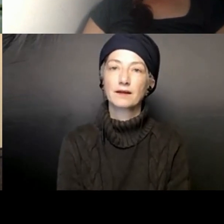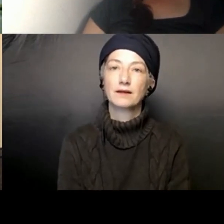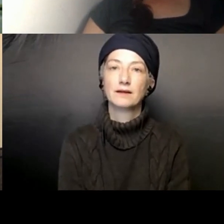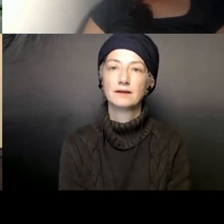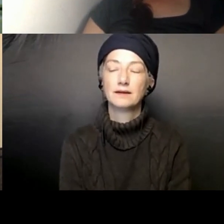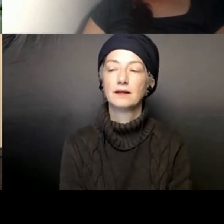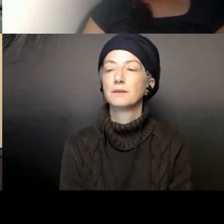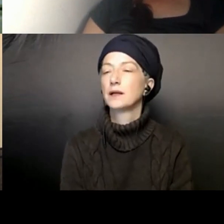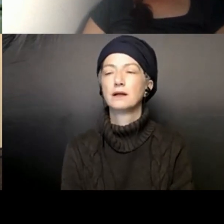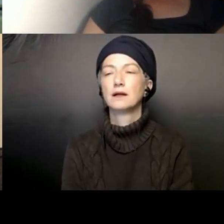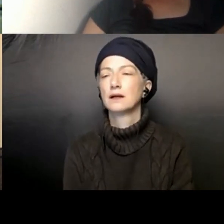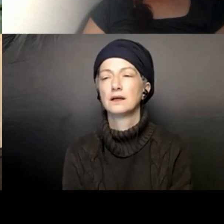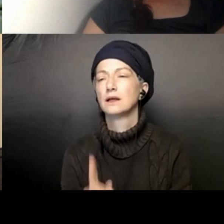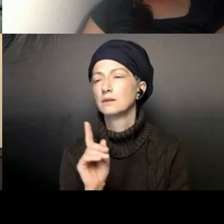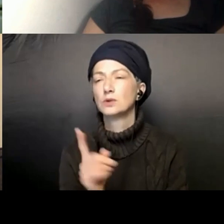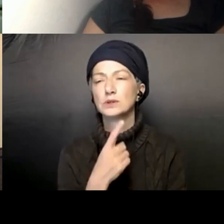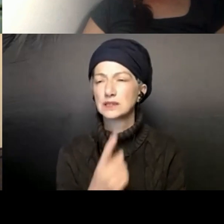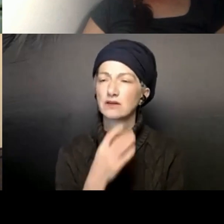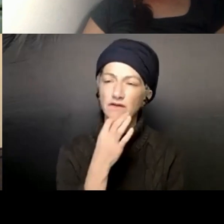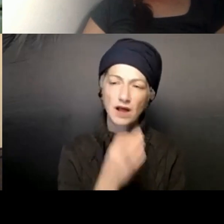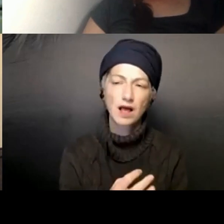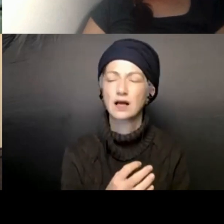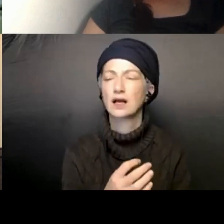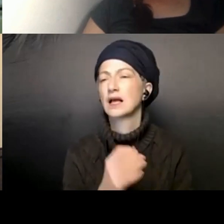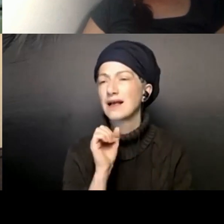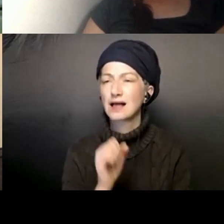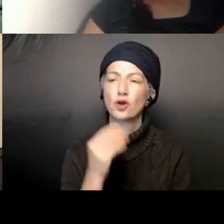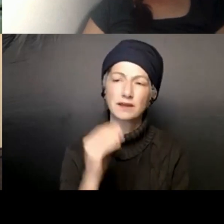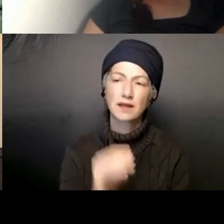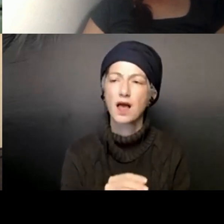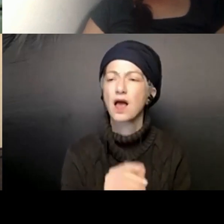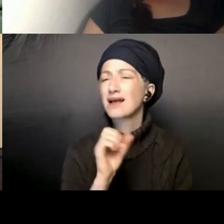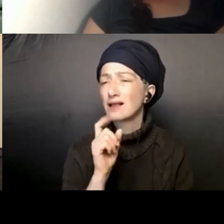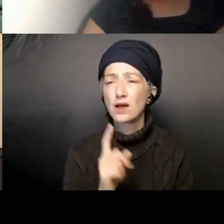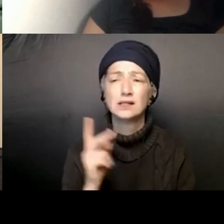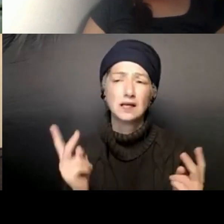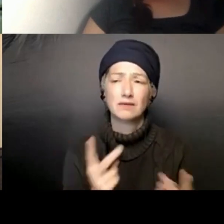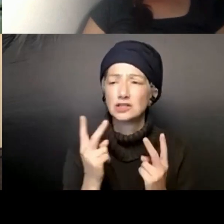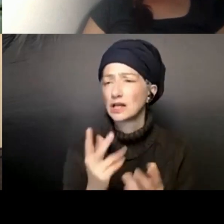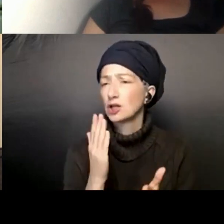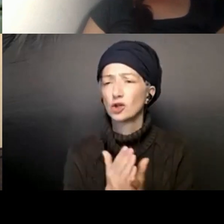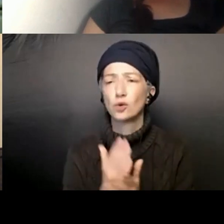it doesn't has to be a question, it can be a comment or anything you want to share -